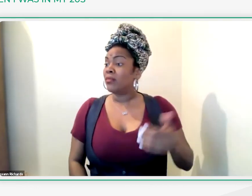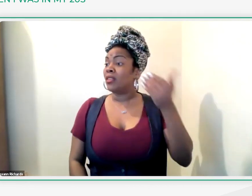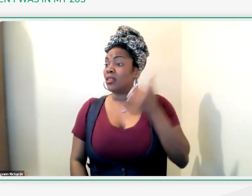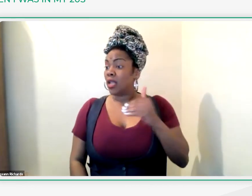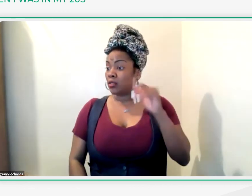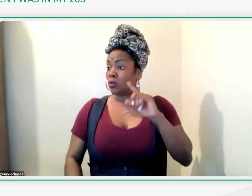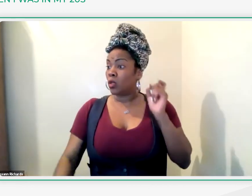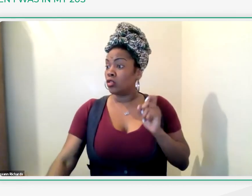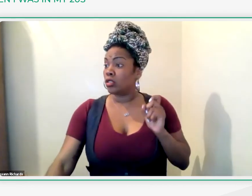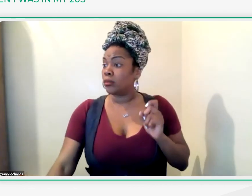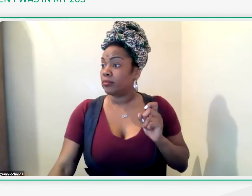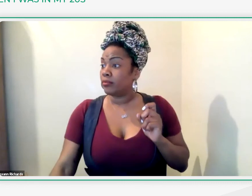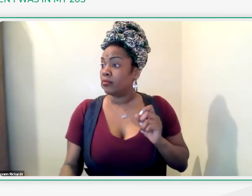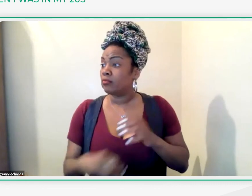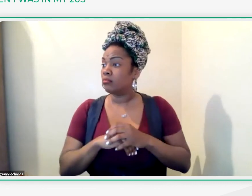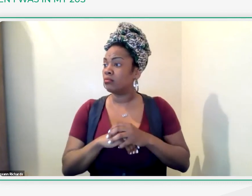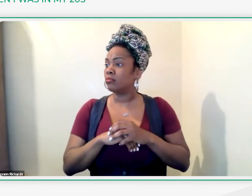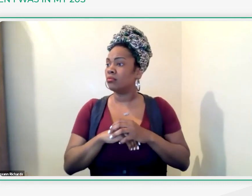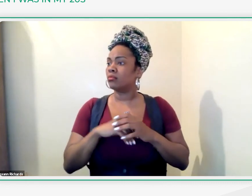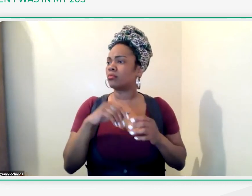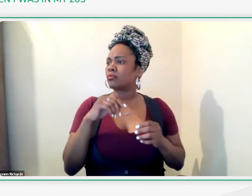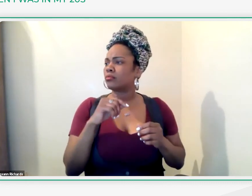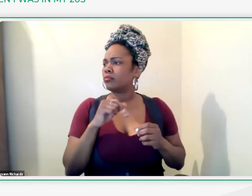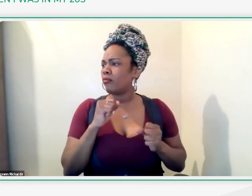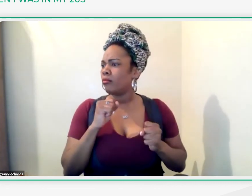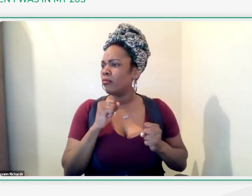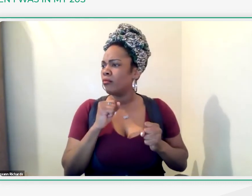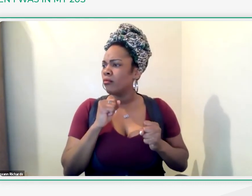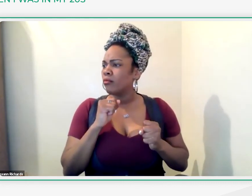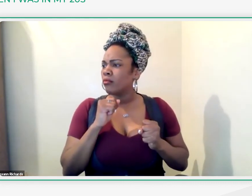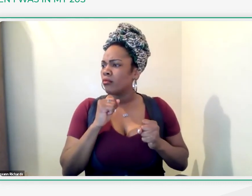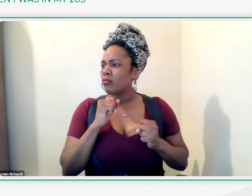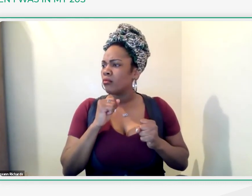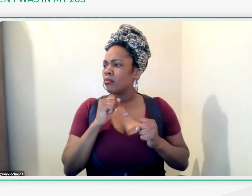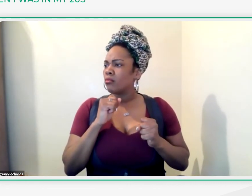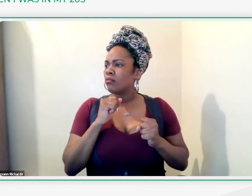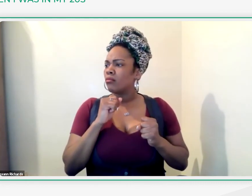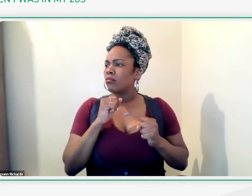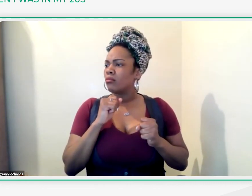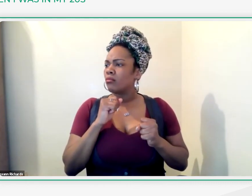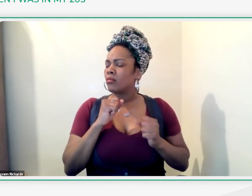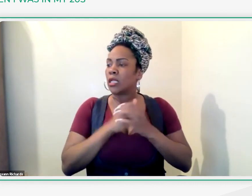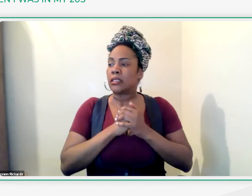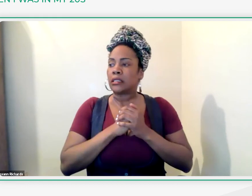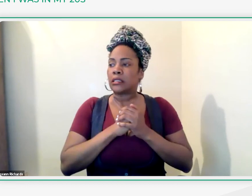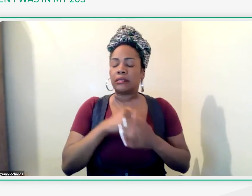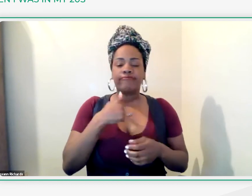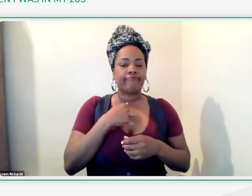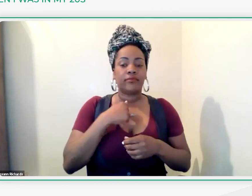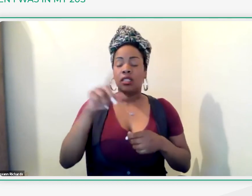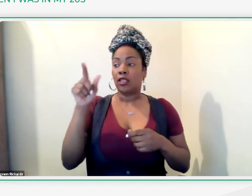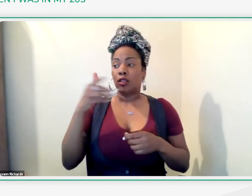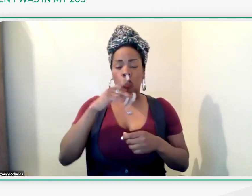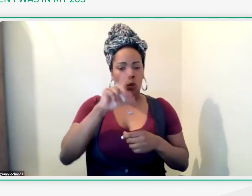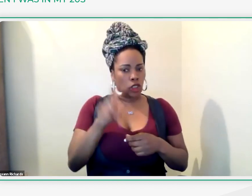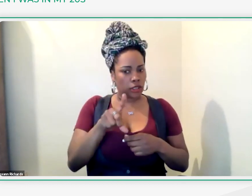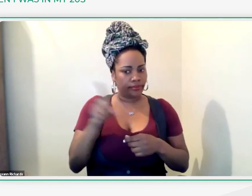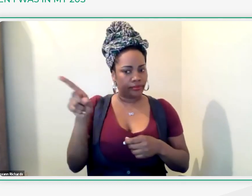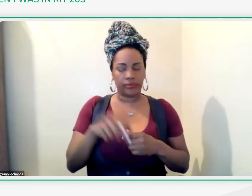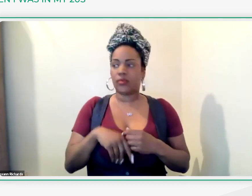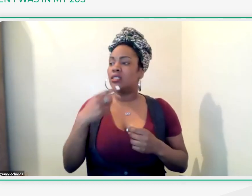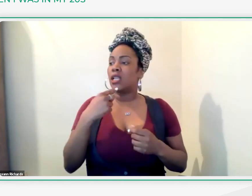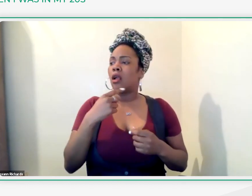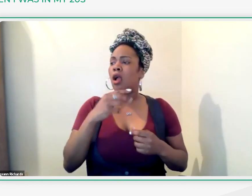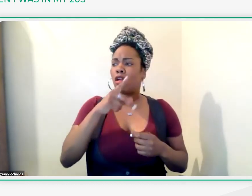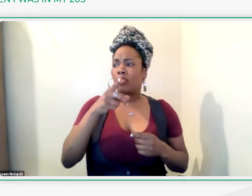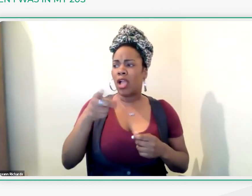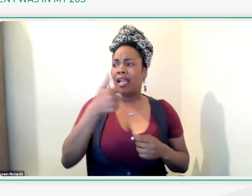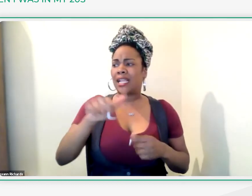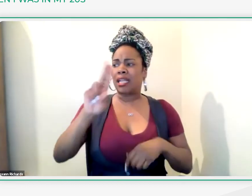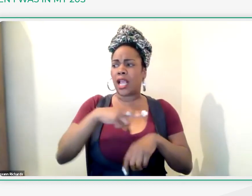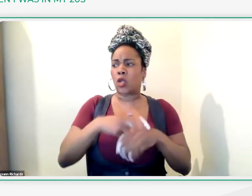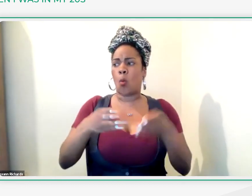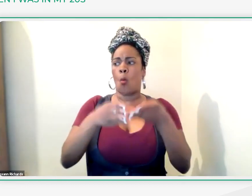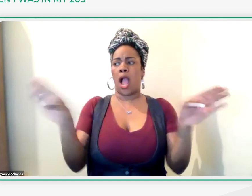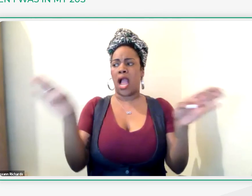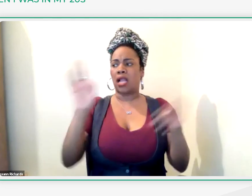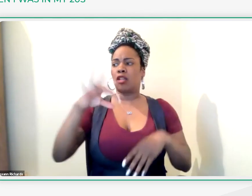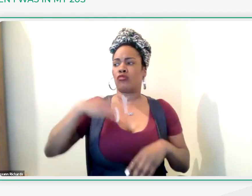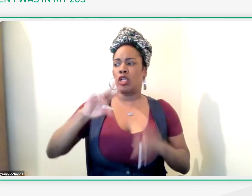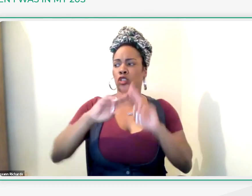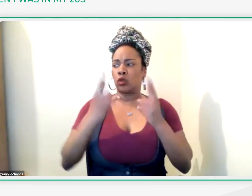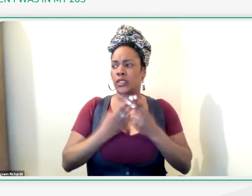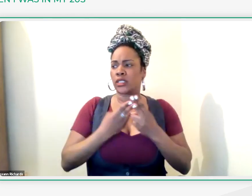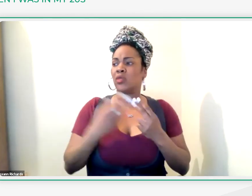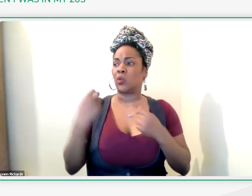Okay, so the next question is a good question: Are there any nationwide